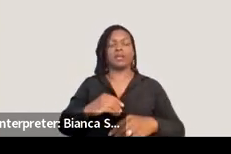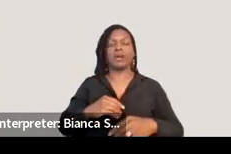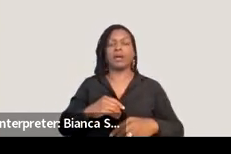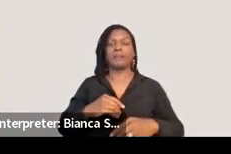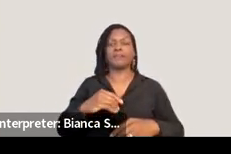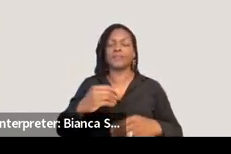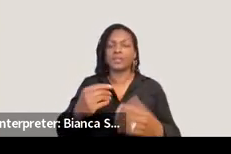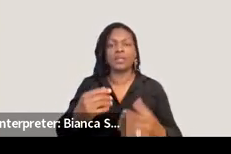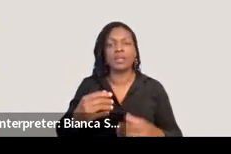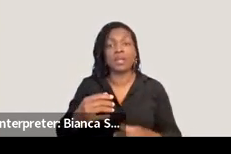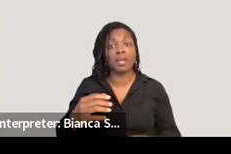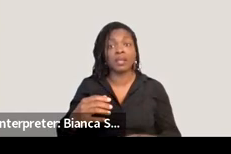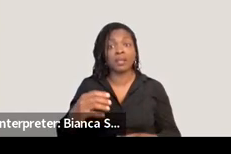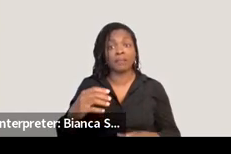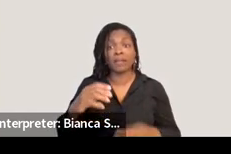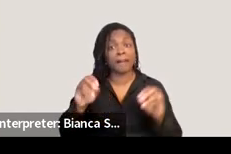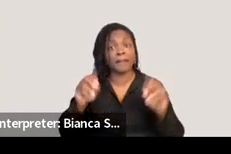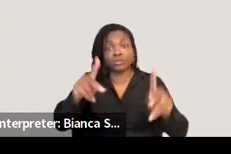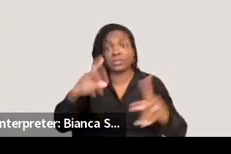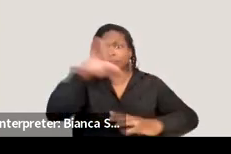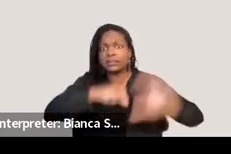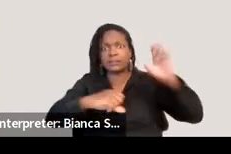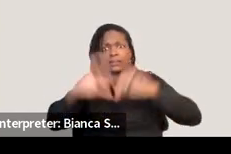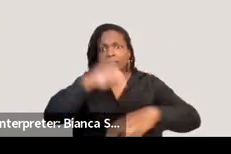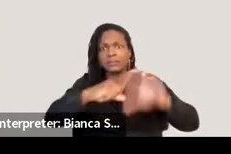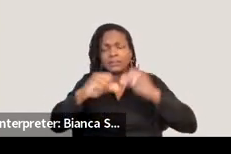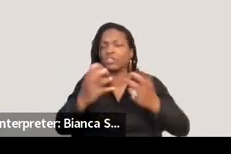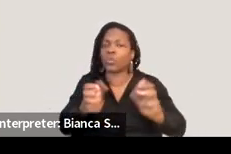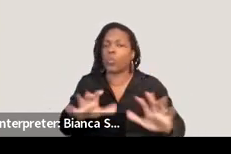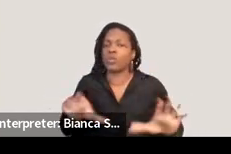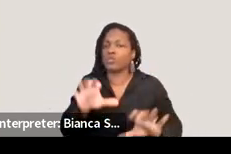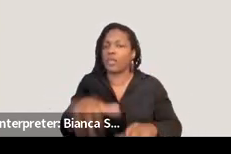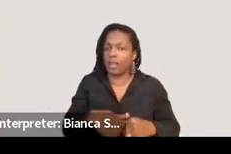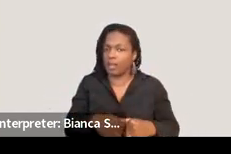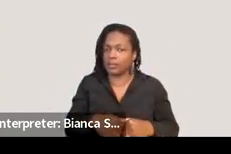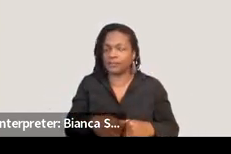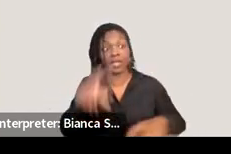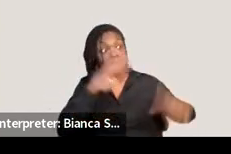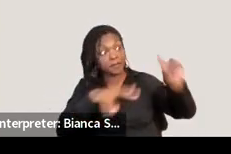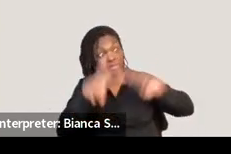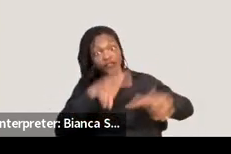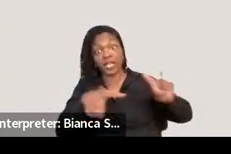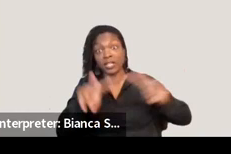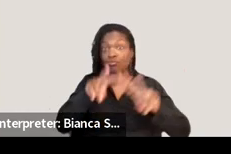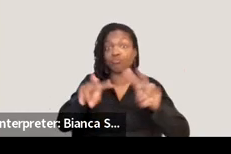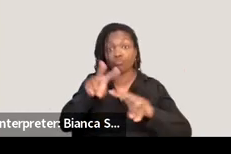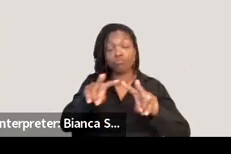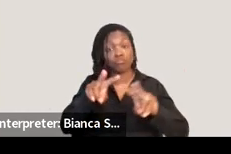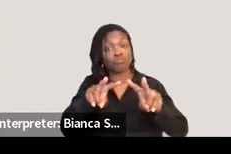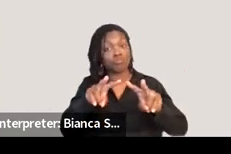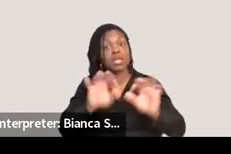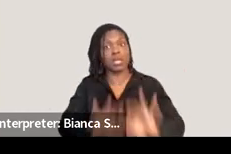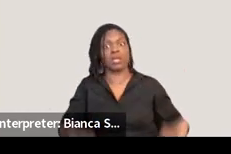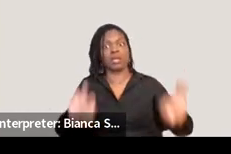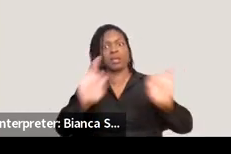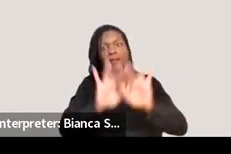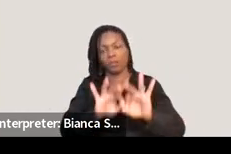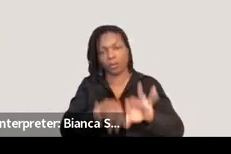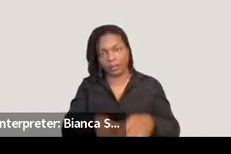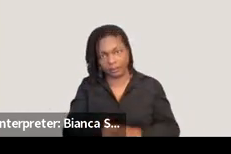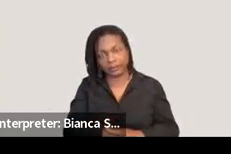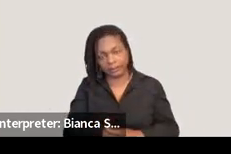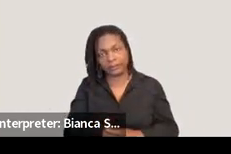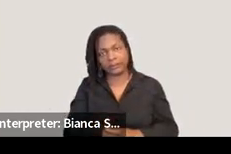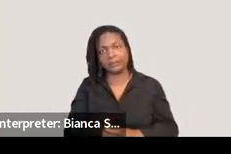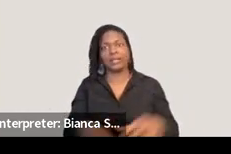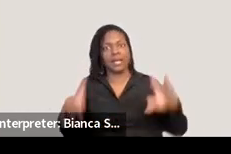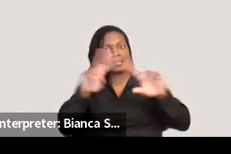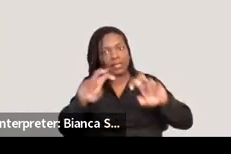Observations are key. In as a parent and as someone who works with children in any setting assessment or key.